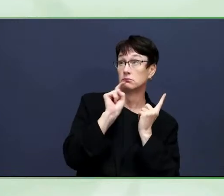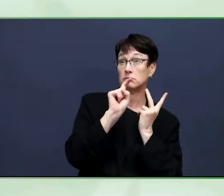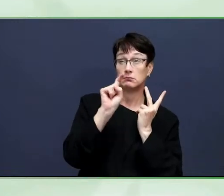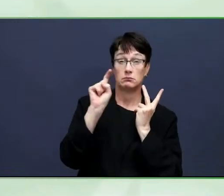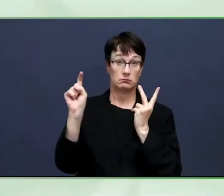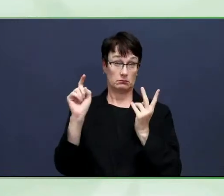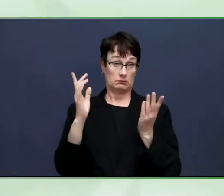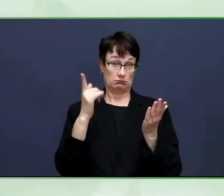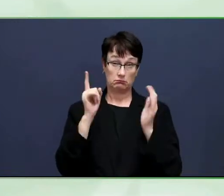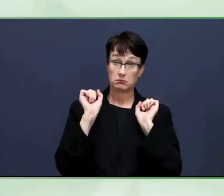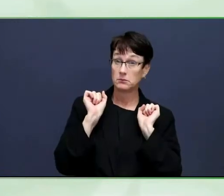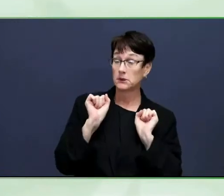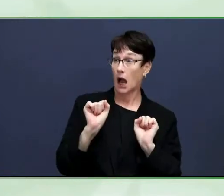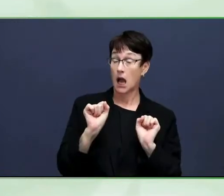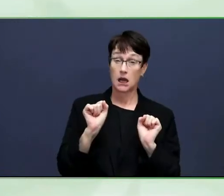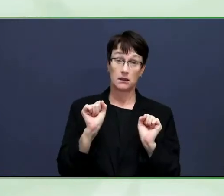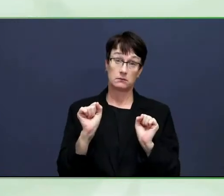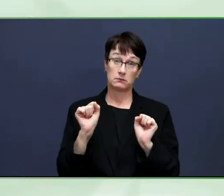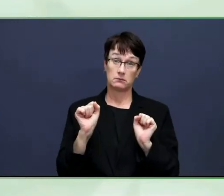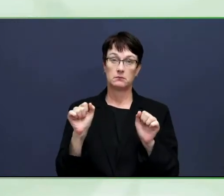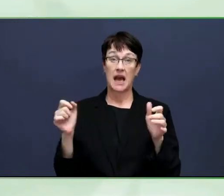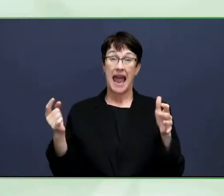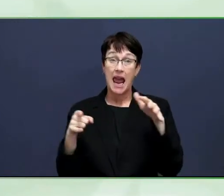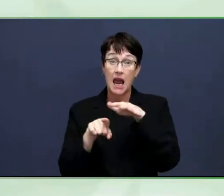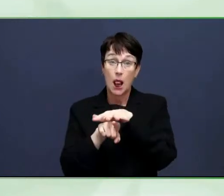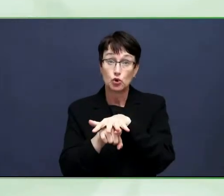inclusion, inclusion inclusion or disability.